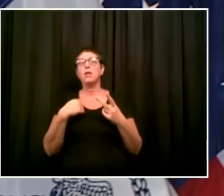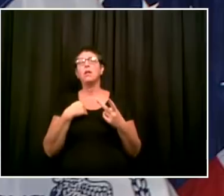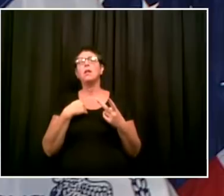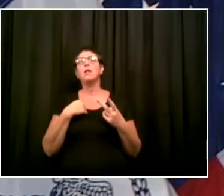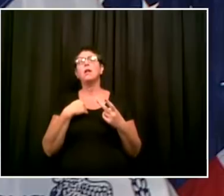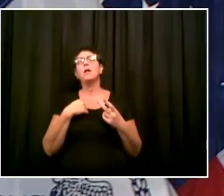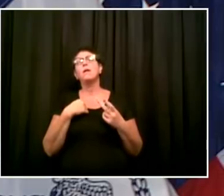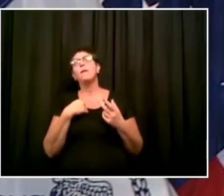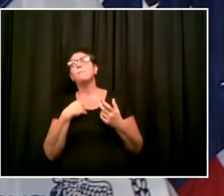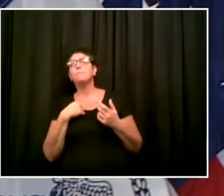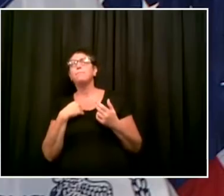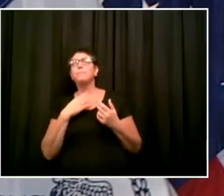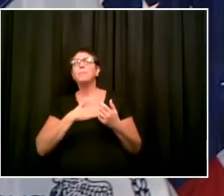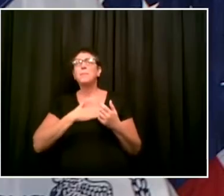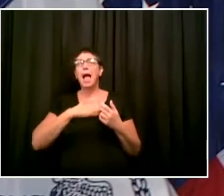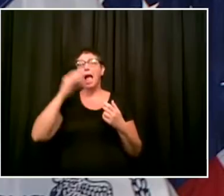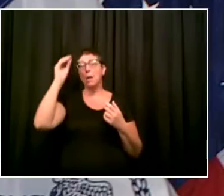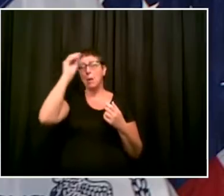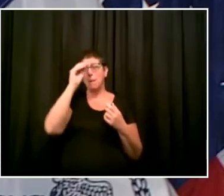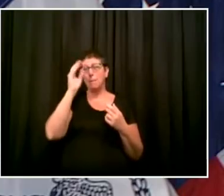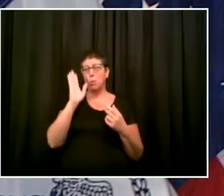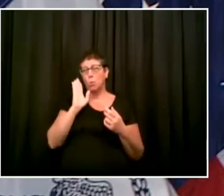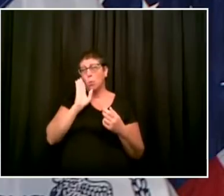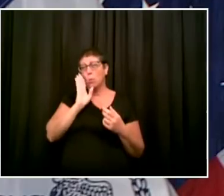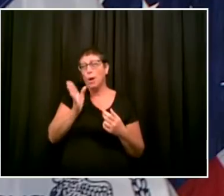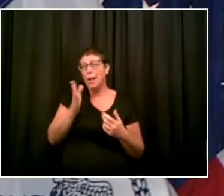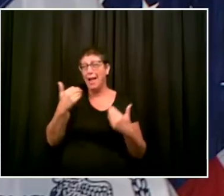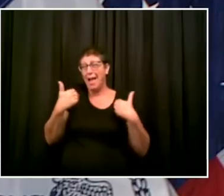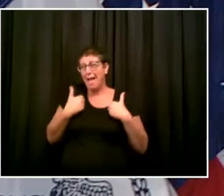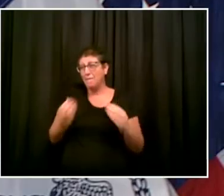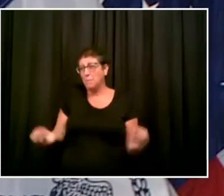I DO THINK THERE IS A LINE THERE WE HAVE TO BE MINDFUL OF. I THINK THE